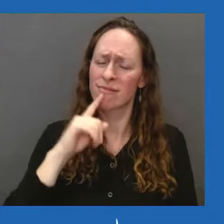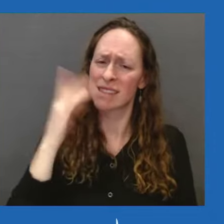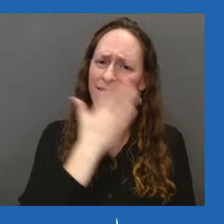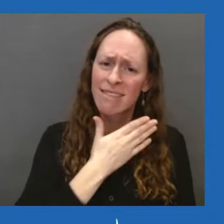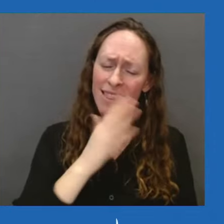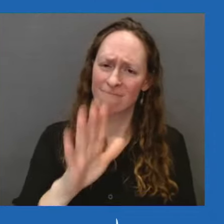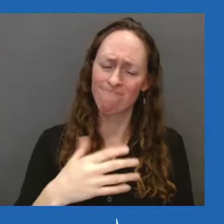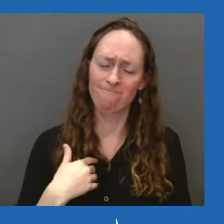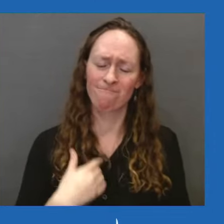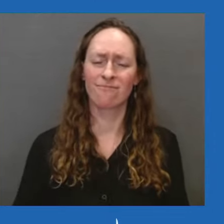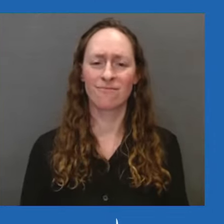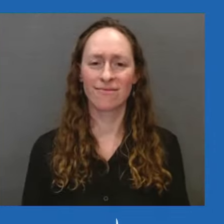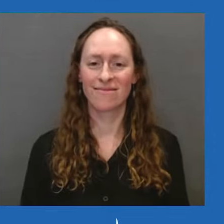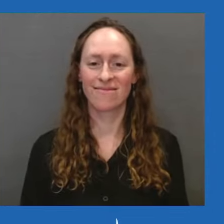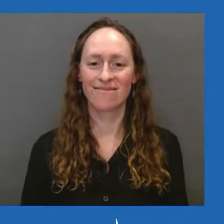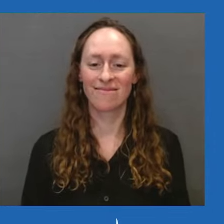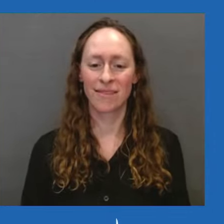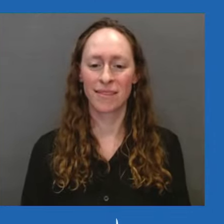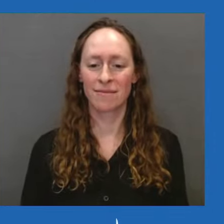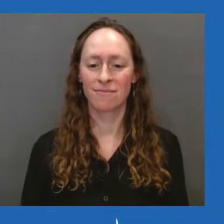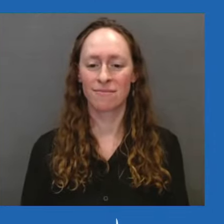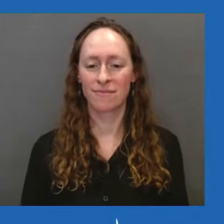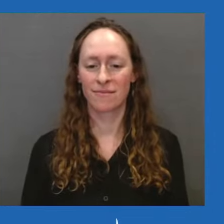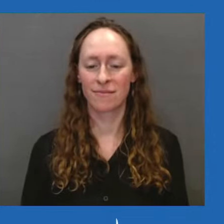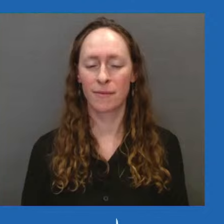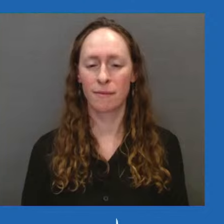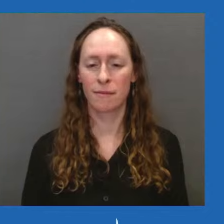Hickenlooper. Thanks for being such a great partner, John. I really mean it.